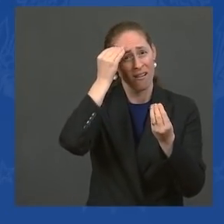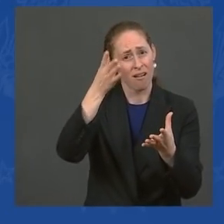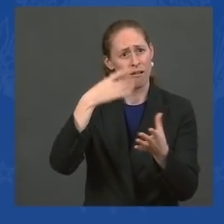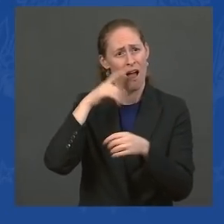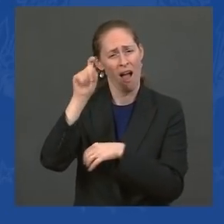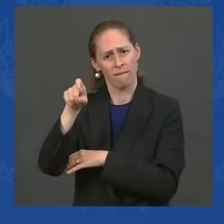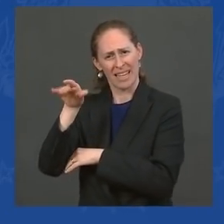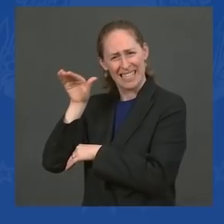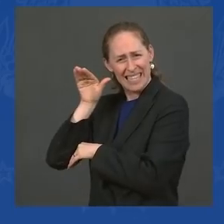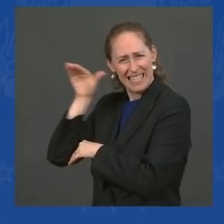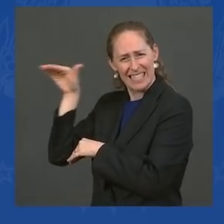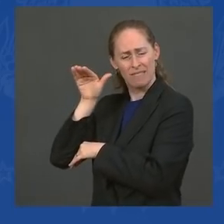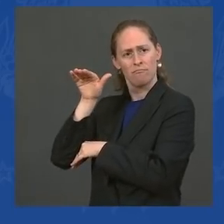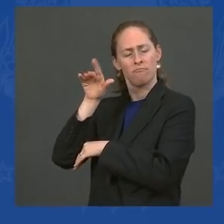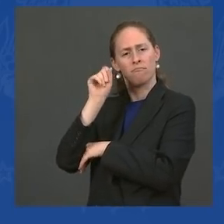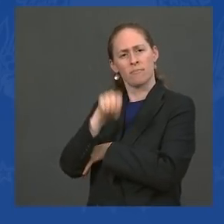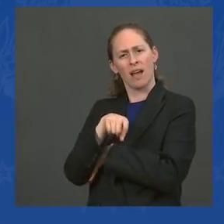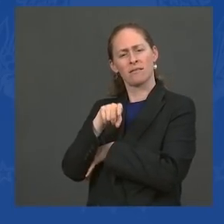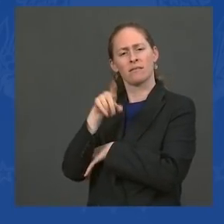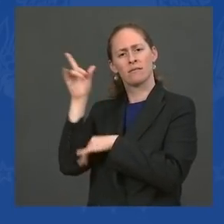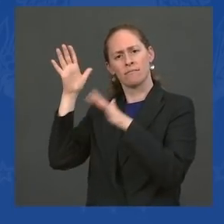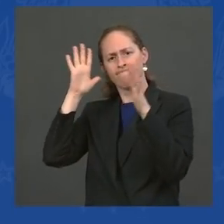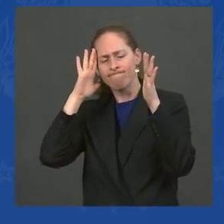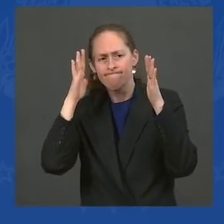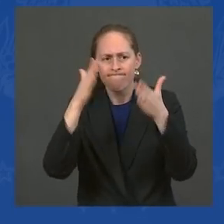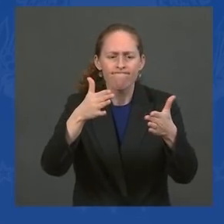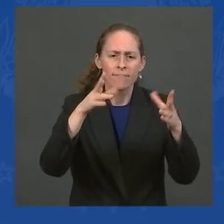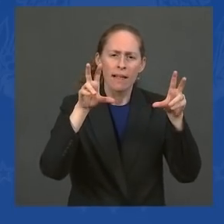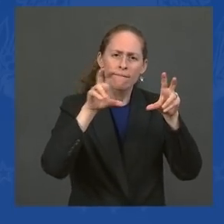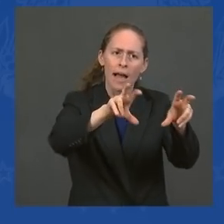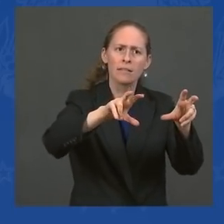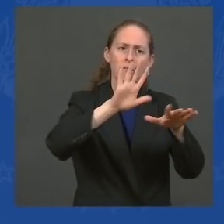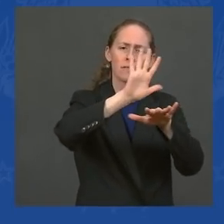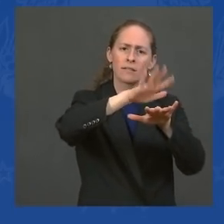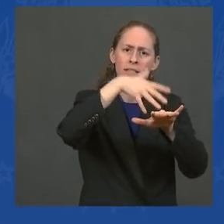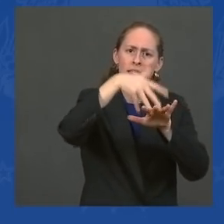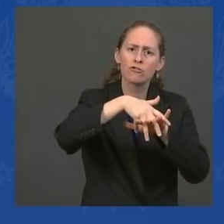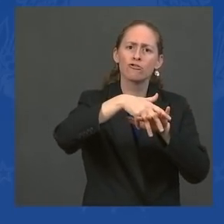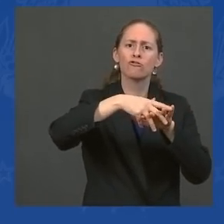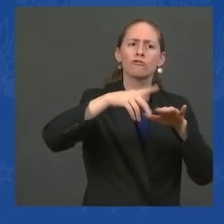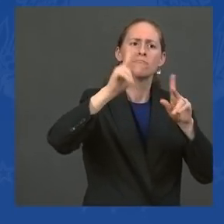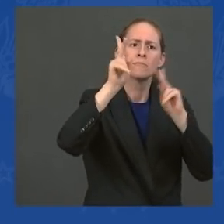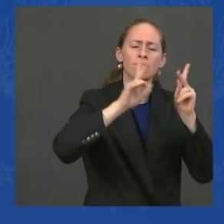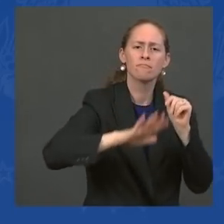and affirming the shared stewardship of this landscape with tribal nations.